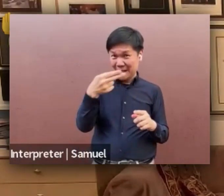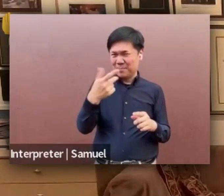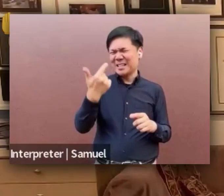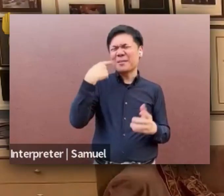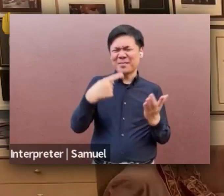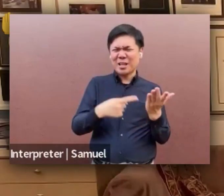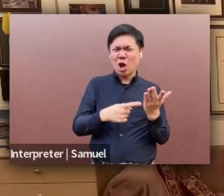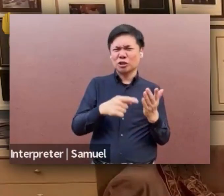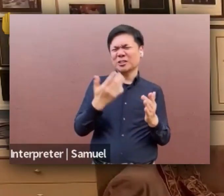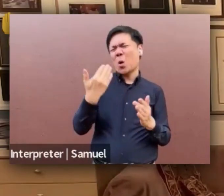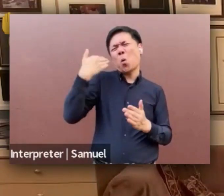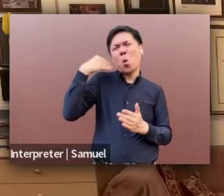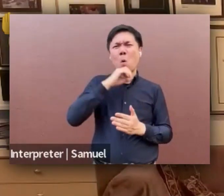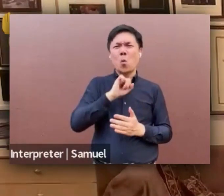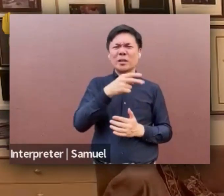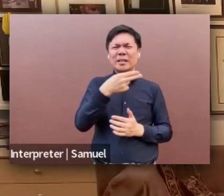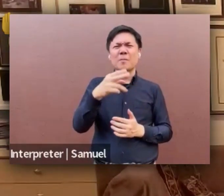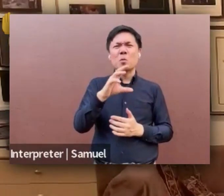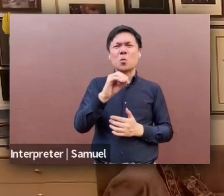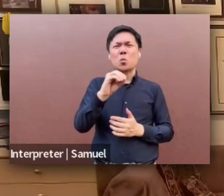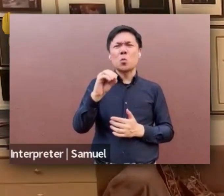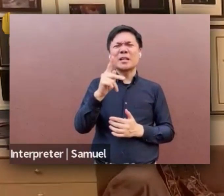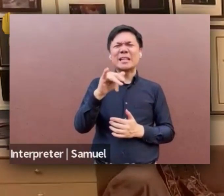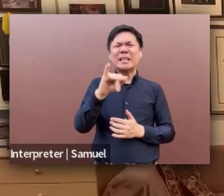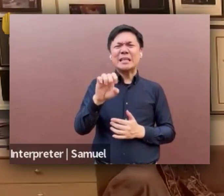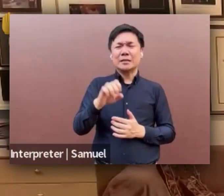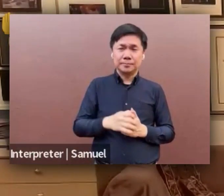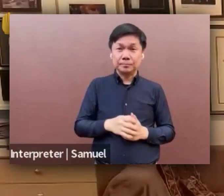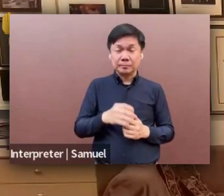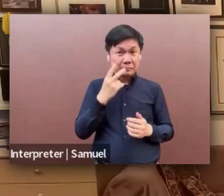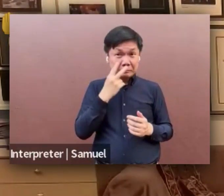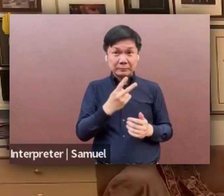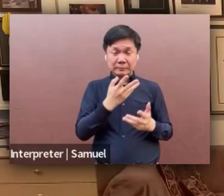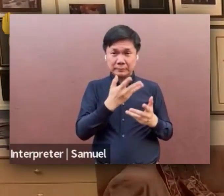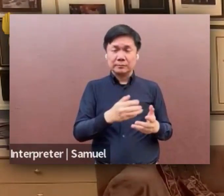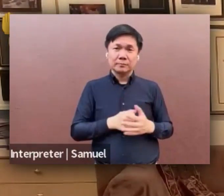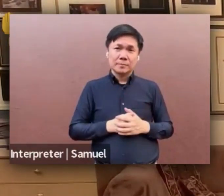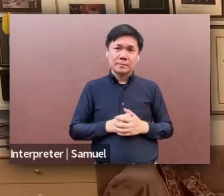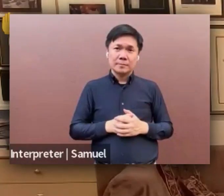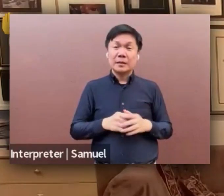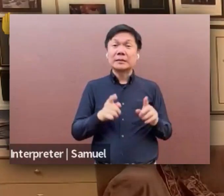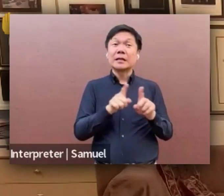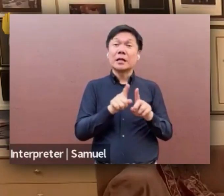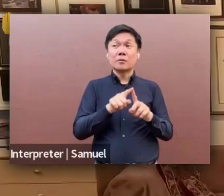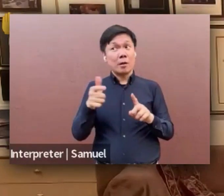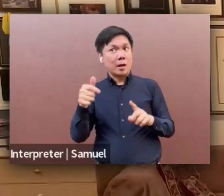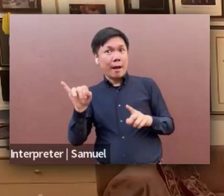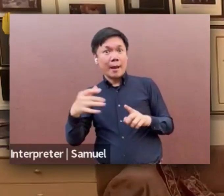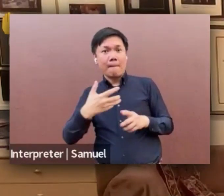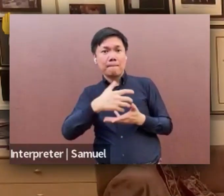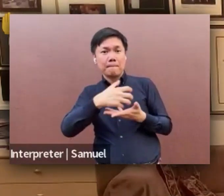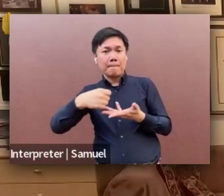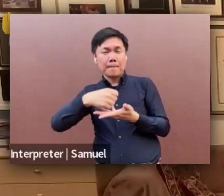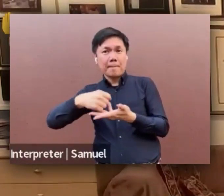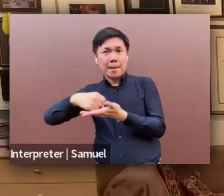So imagine that part of our normal toolkit is to have a context which is available to an agent or